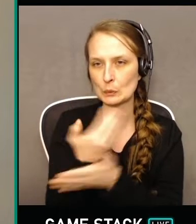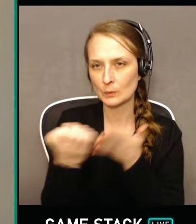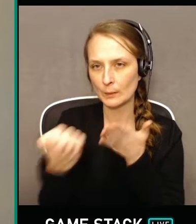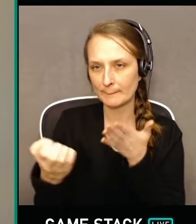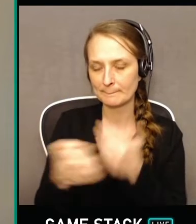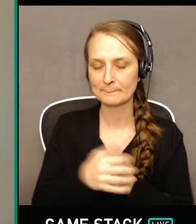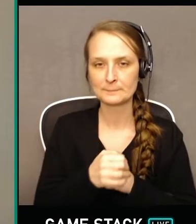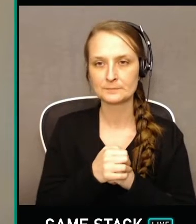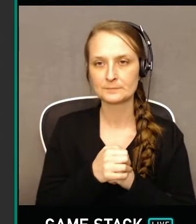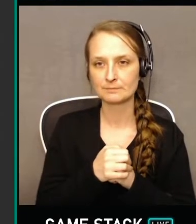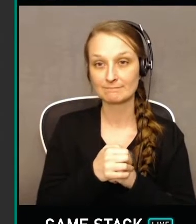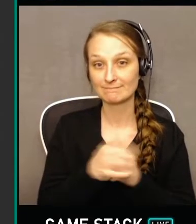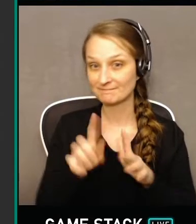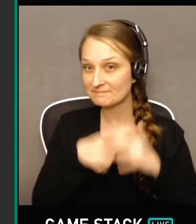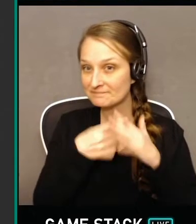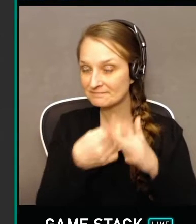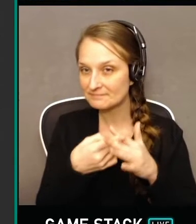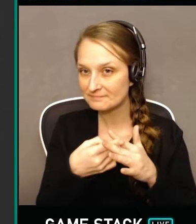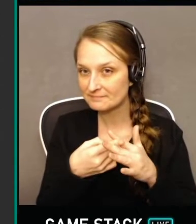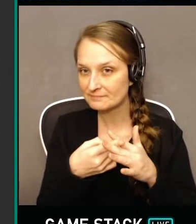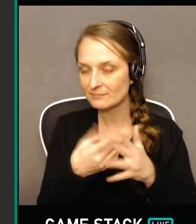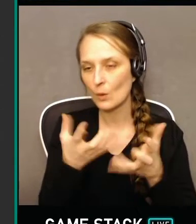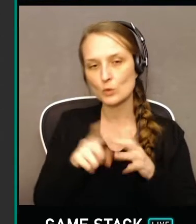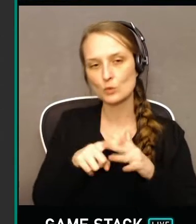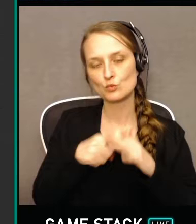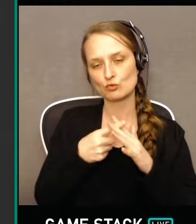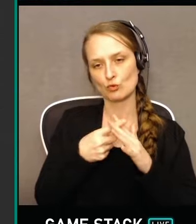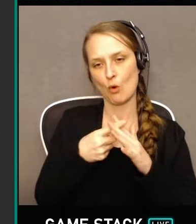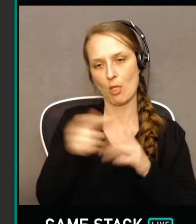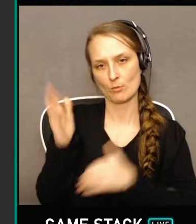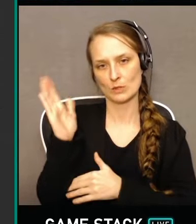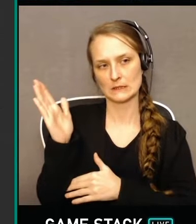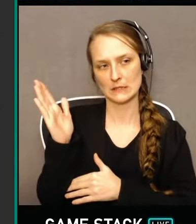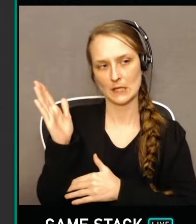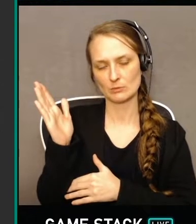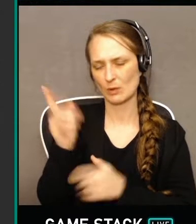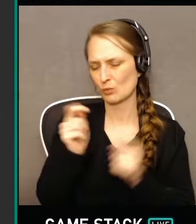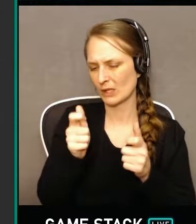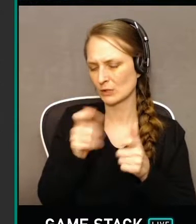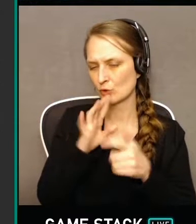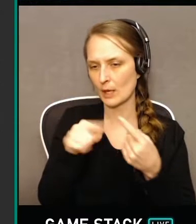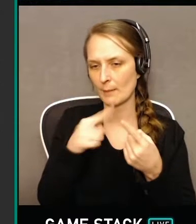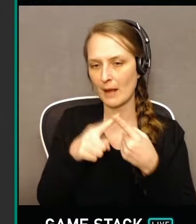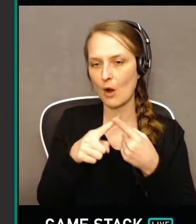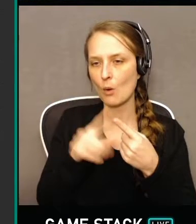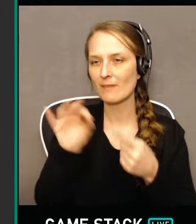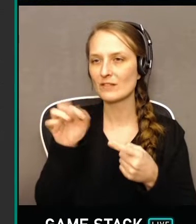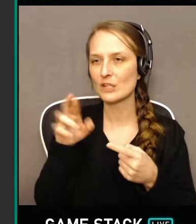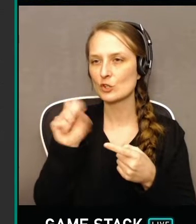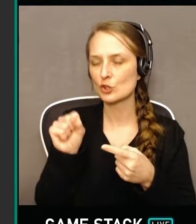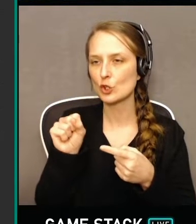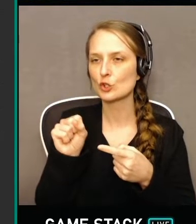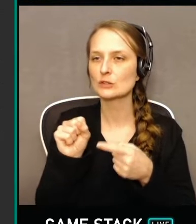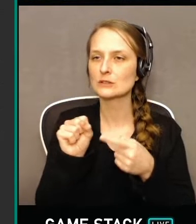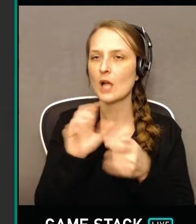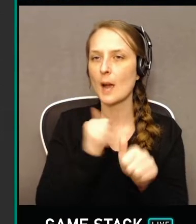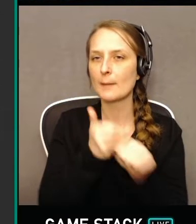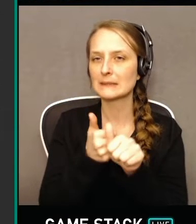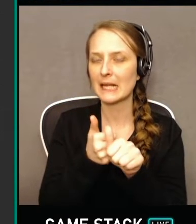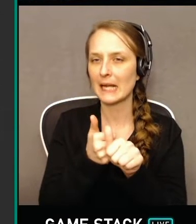Let's dive right in. I want to start this presentation by quickly talking about how feature updates for DirectX 12